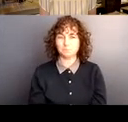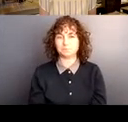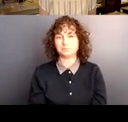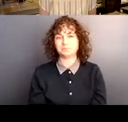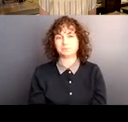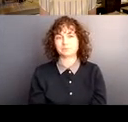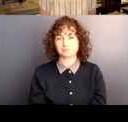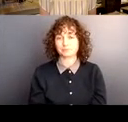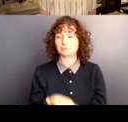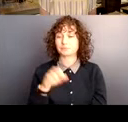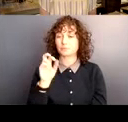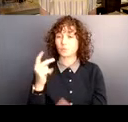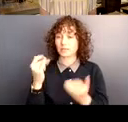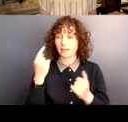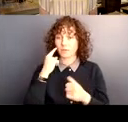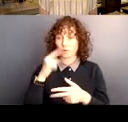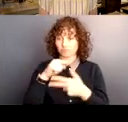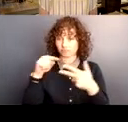And for the rest of our panelists tonight,